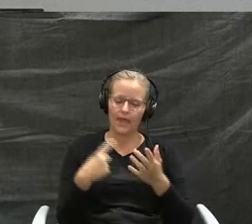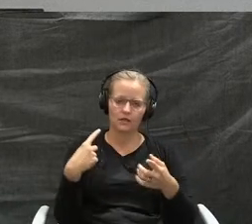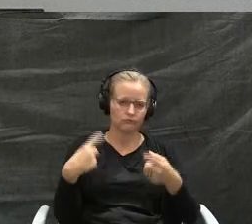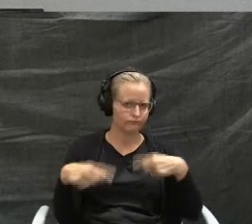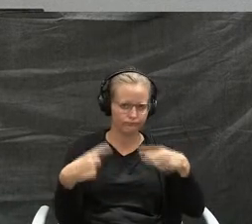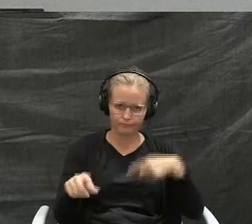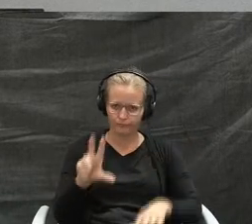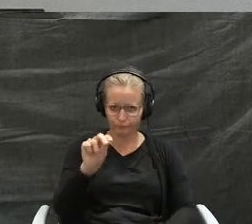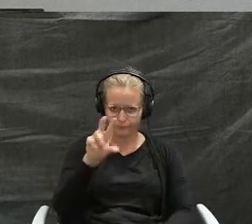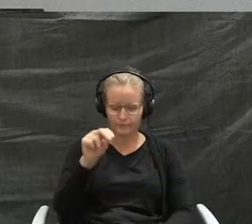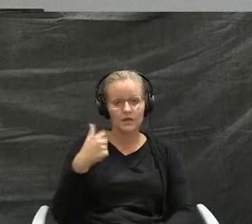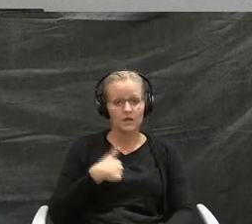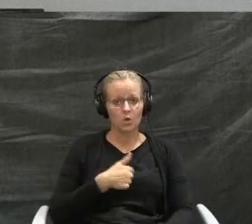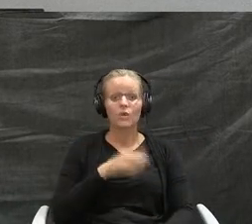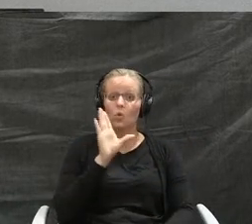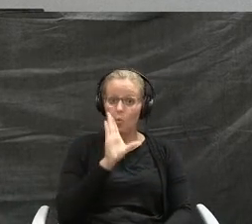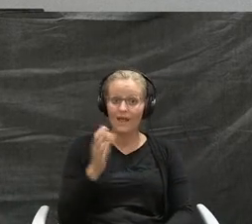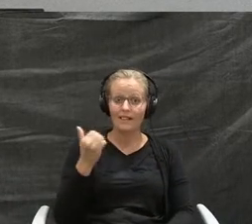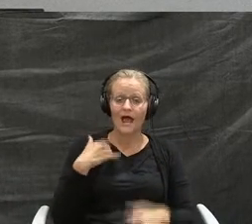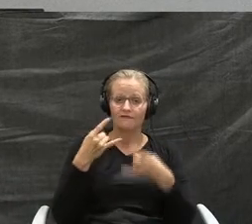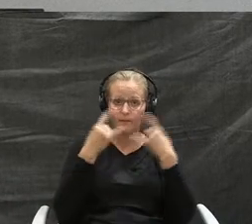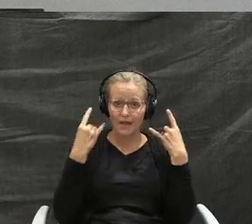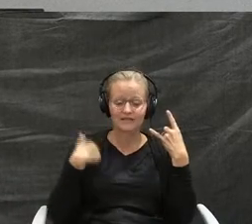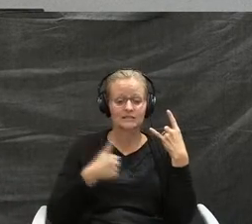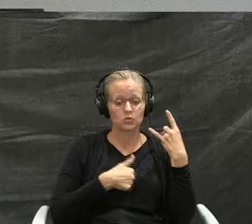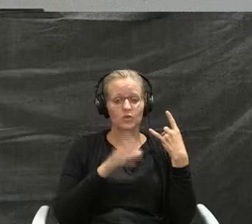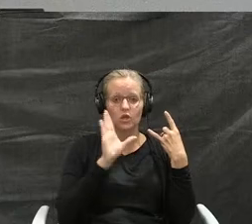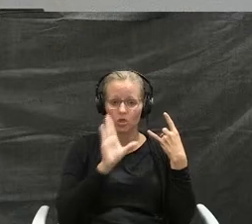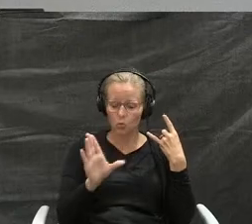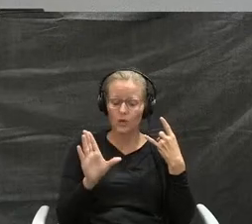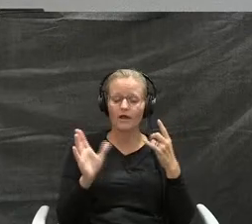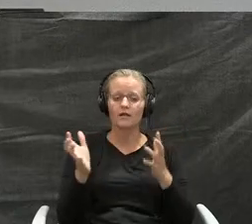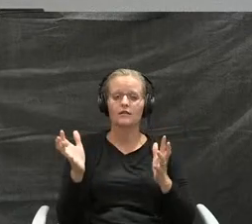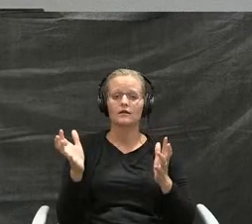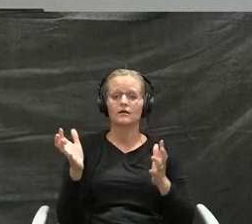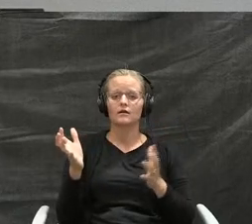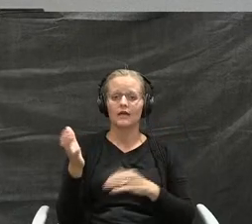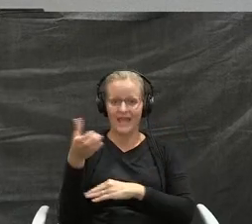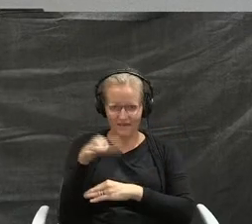them. As Mr Bourgeois pointed out, we've also ordered in 95